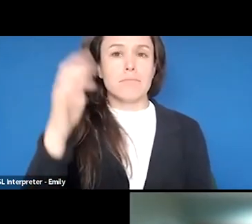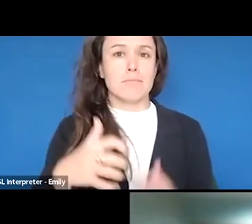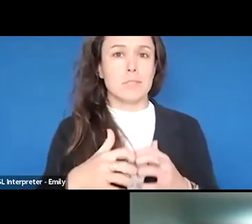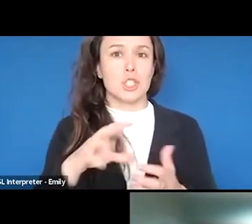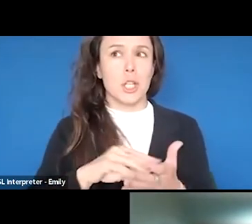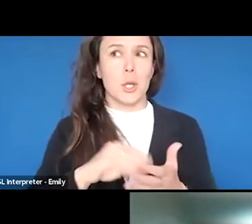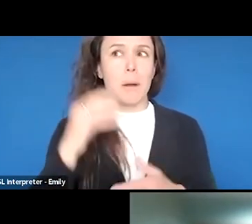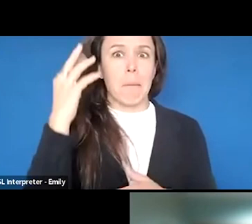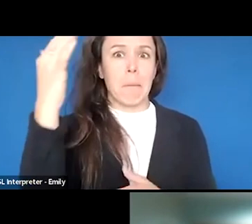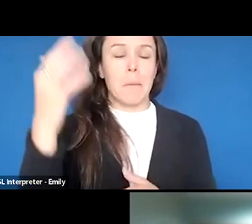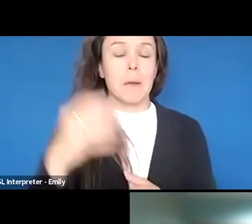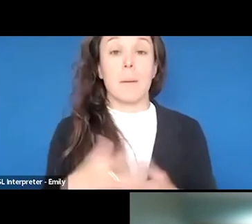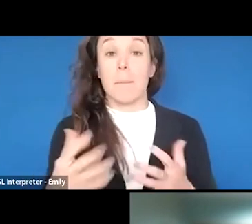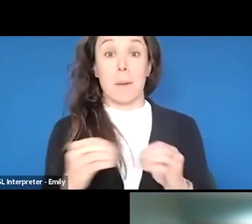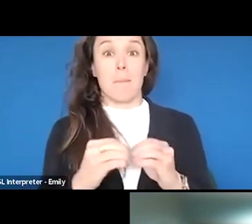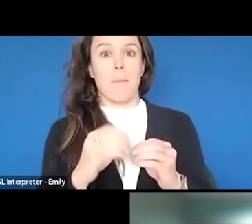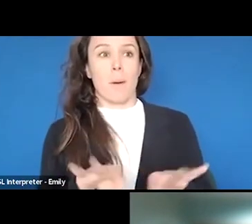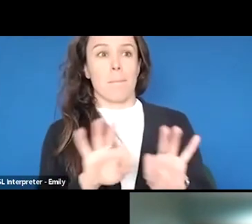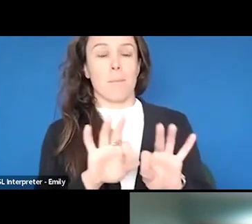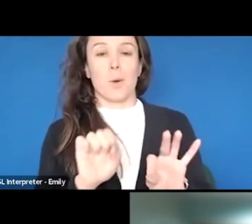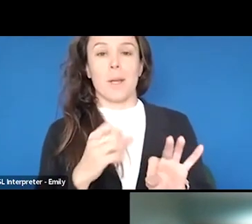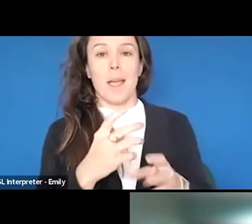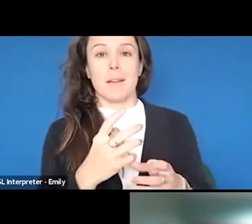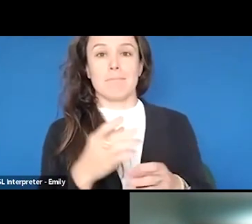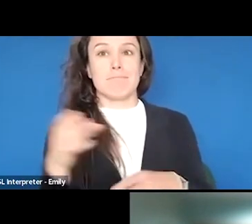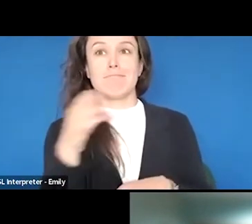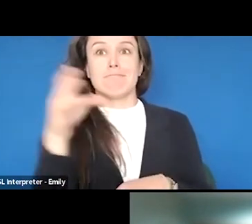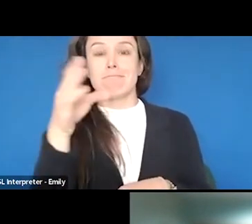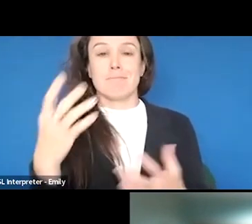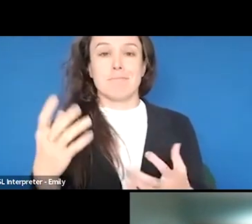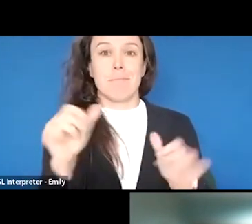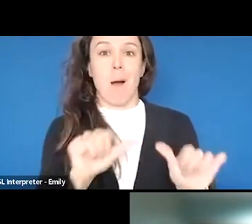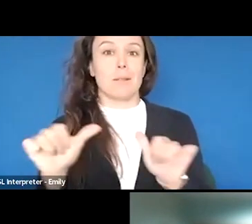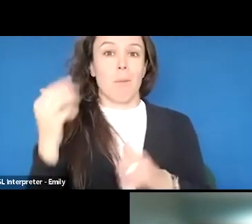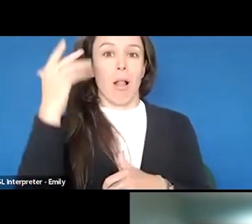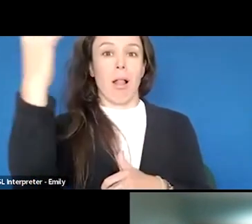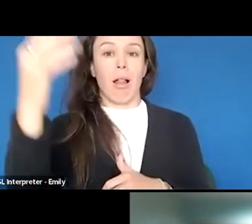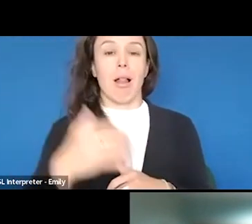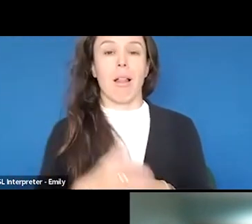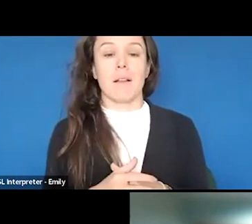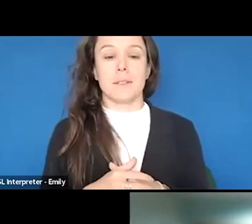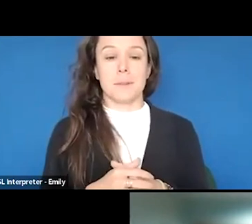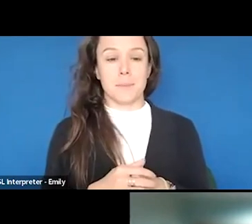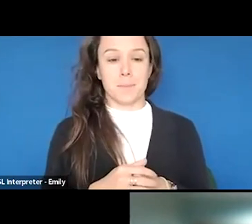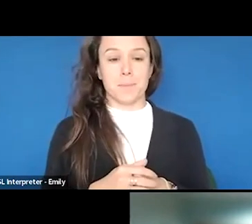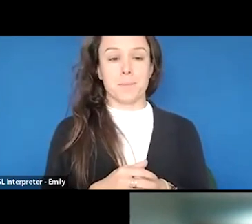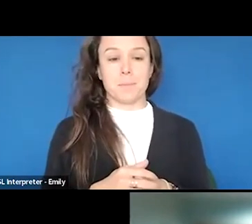more importantly, where can we get them to take us as opposed to simply being taken for a ride.